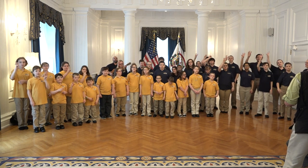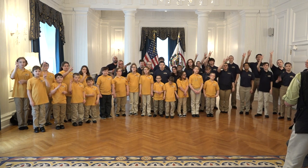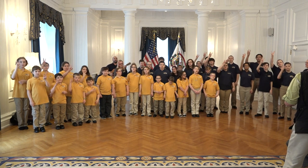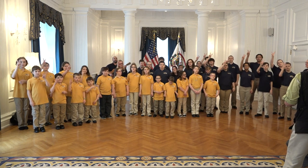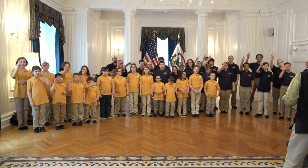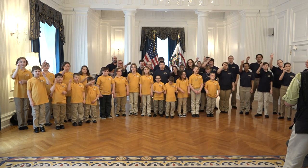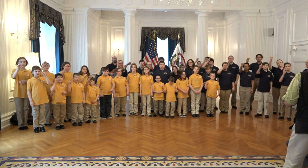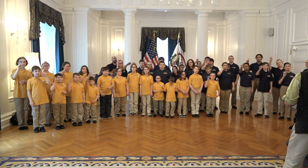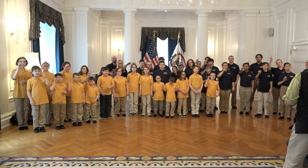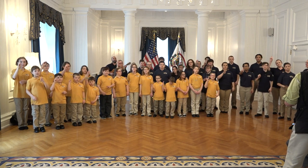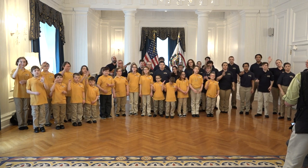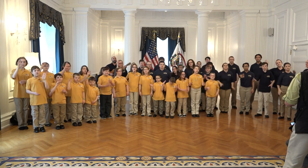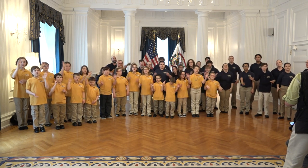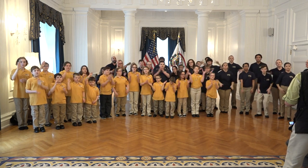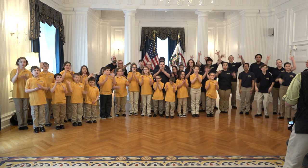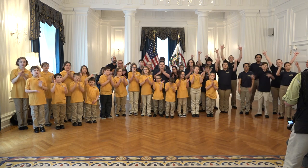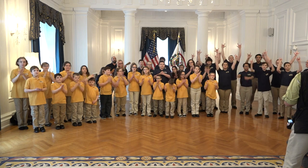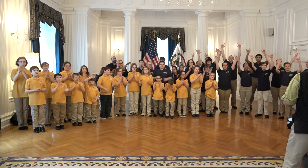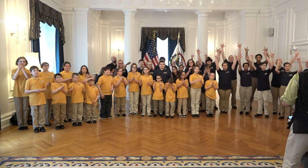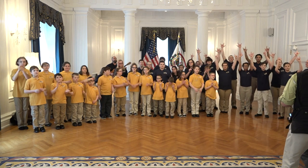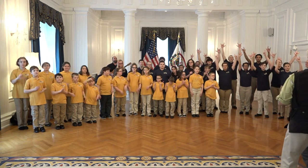W-V-S-D-B!